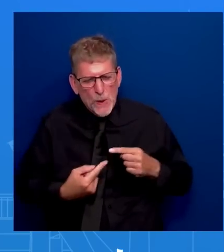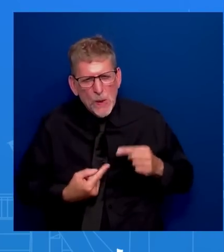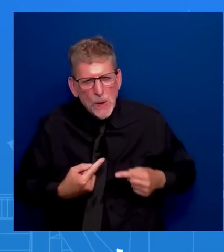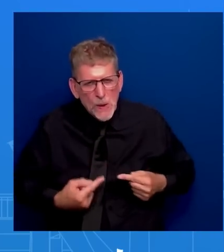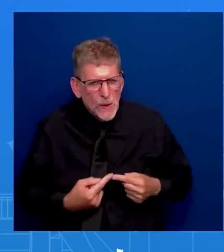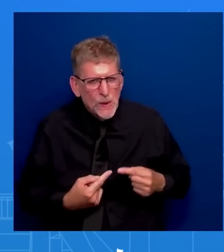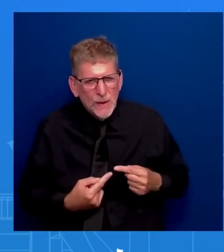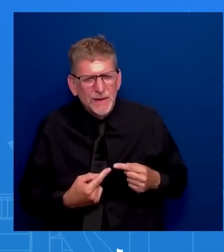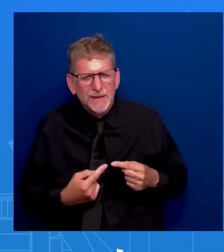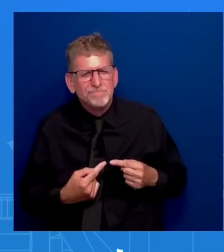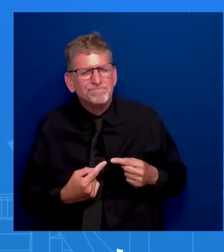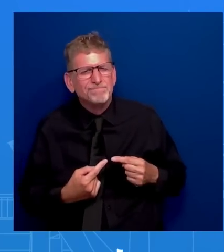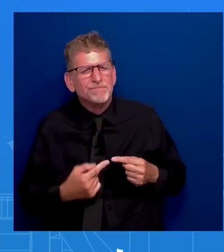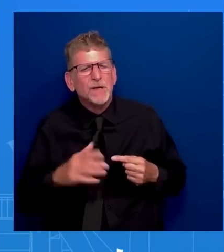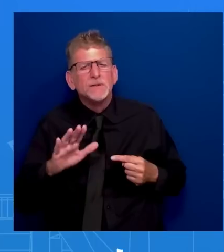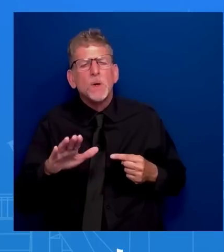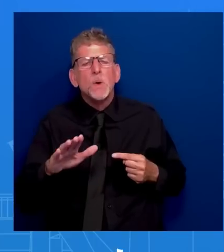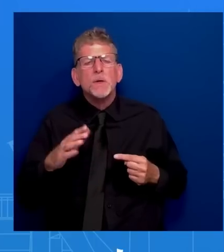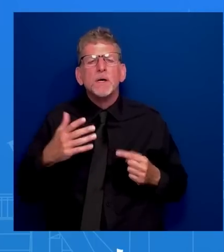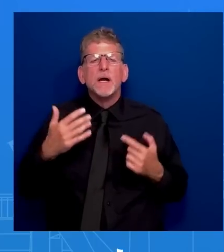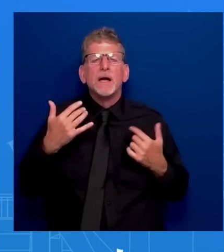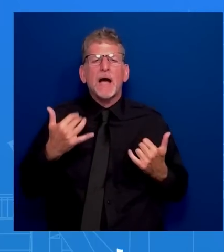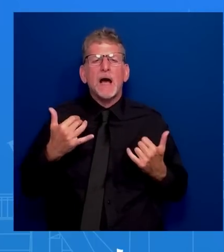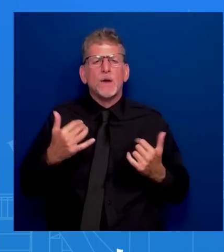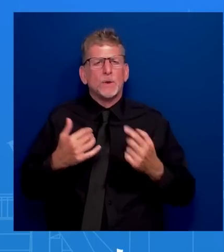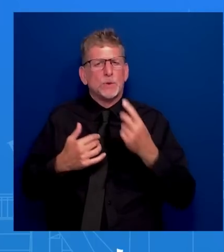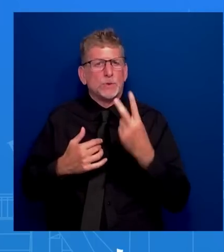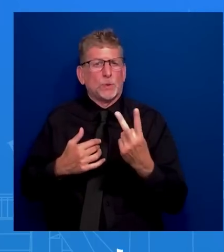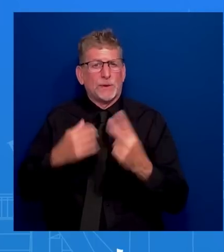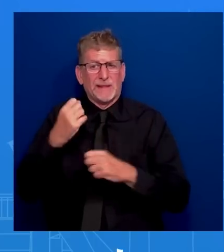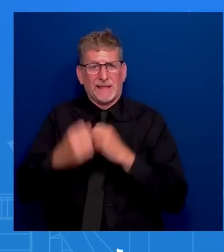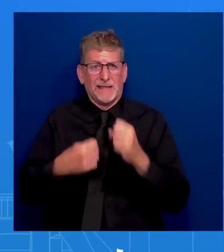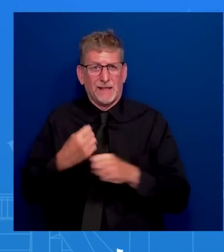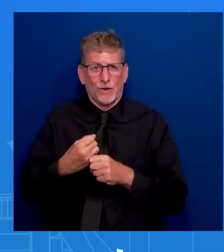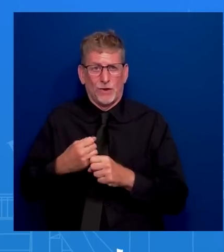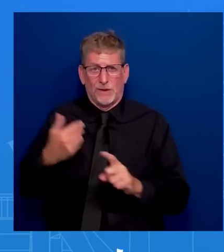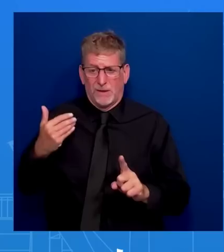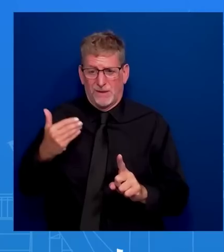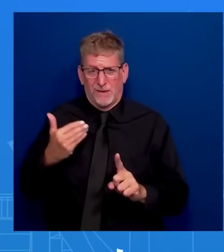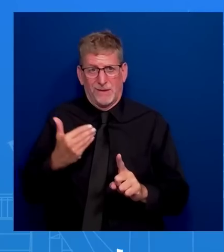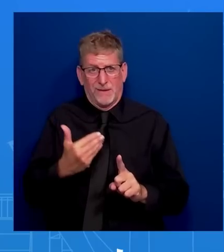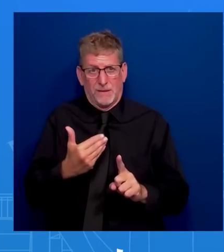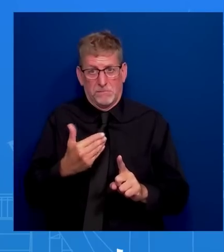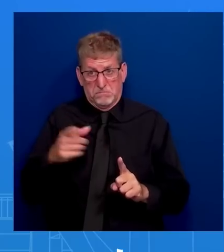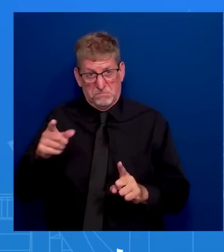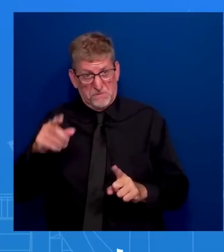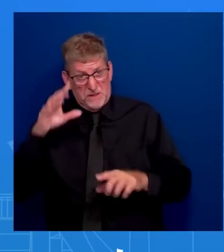in restoring the American public's faith in federal institutions. Ms. Jean-Pierre: Well, one of the things